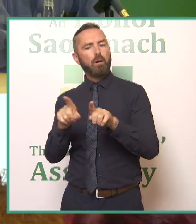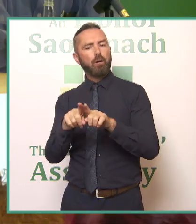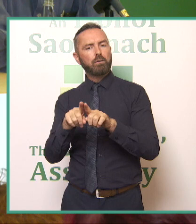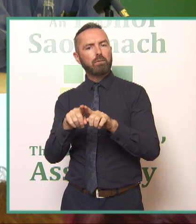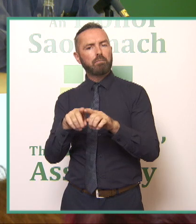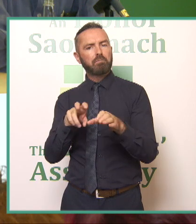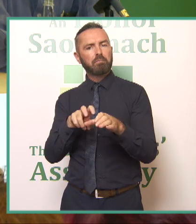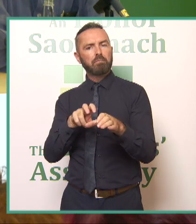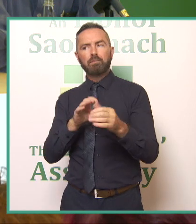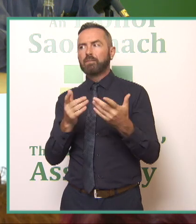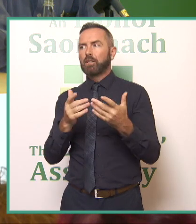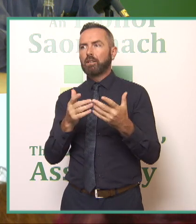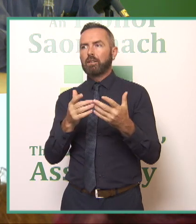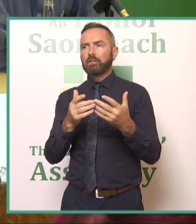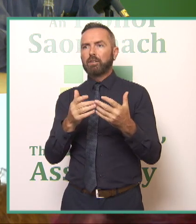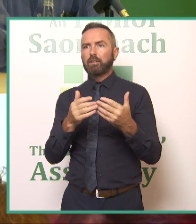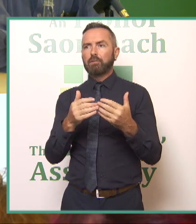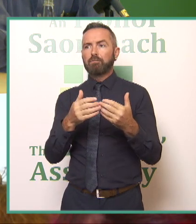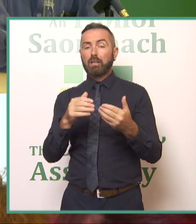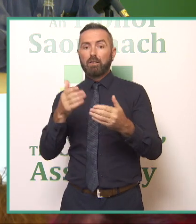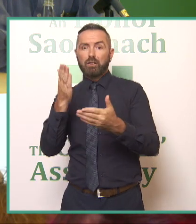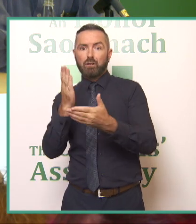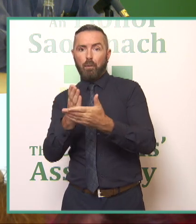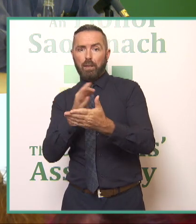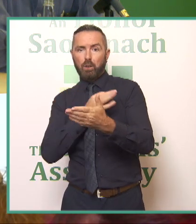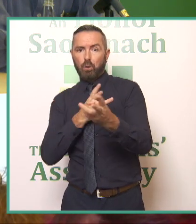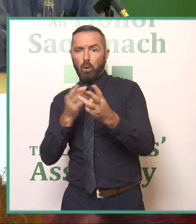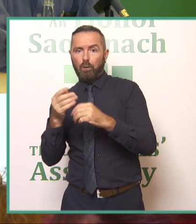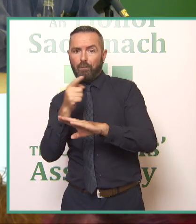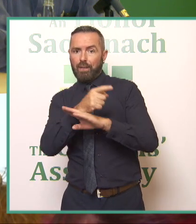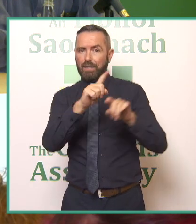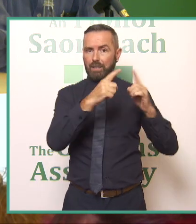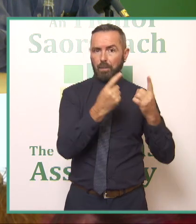from the good work that one department is doing and you're going what's going on here do these